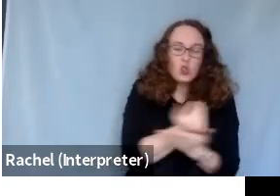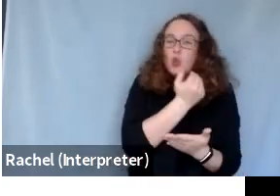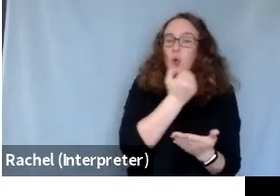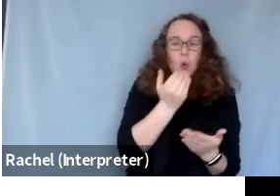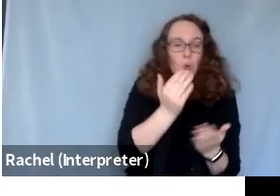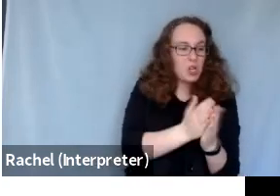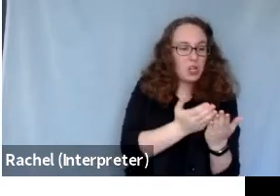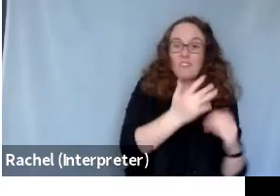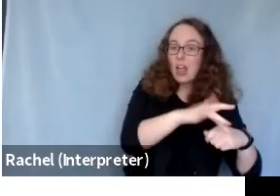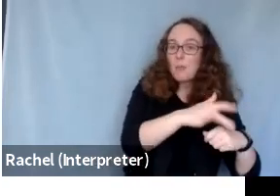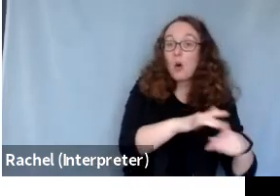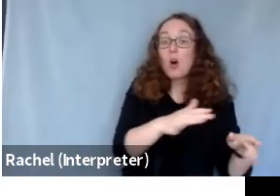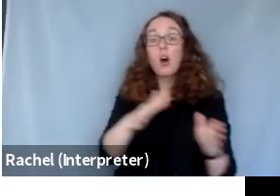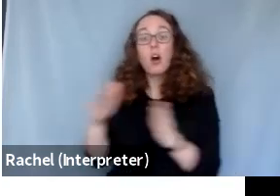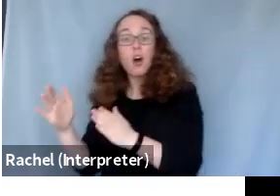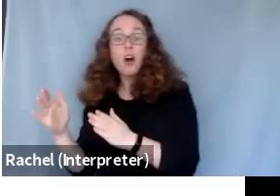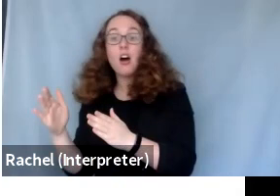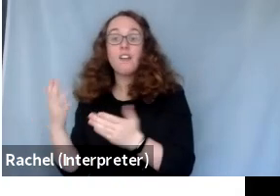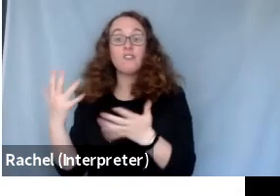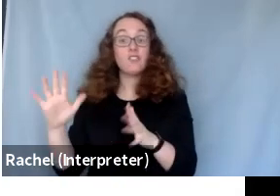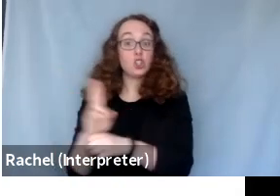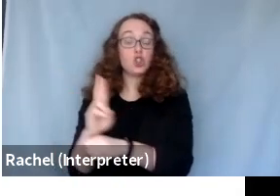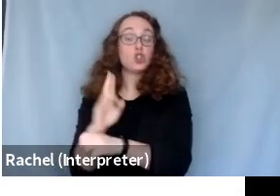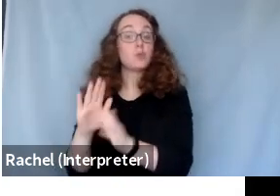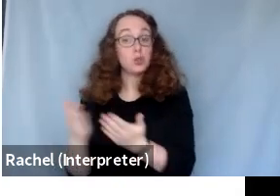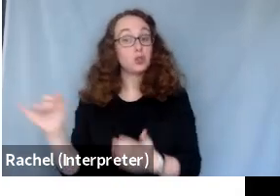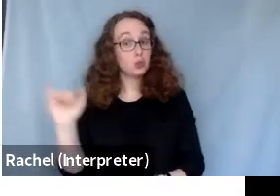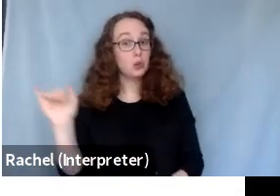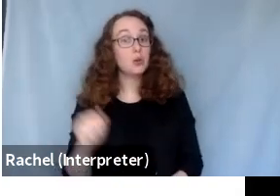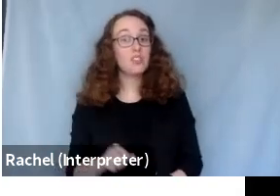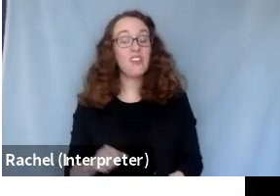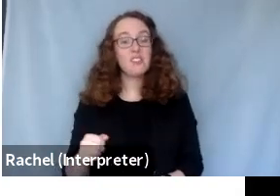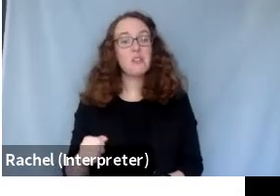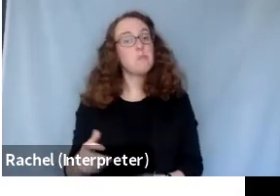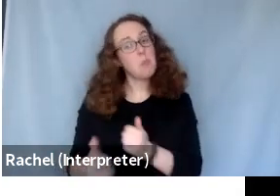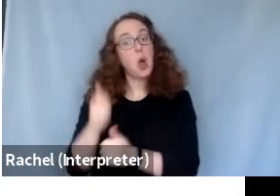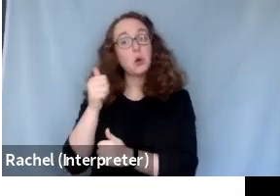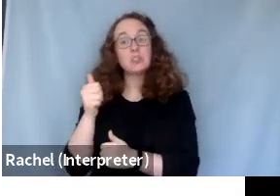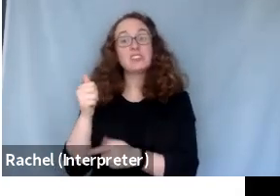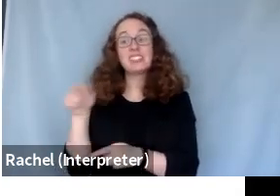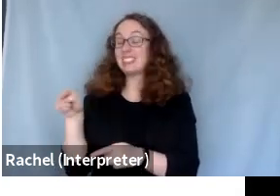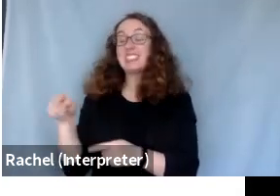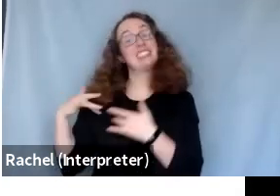for almost 100 of our titles, usually cheaper just previously